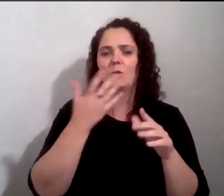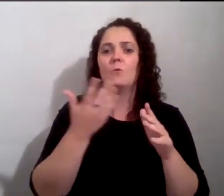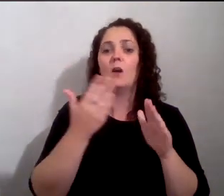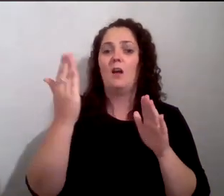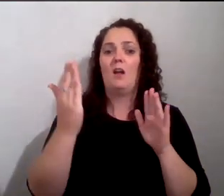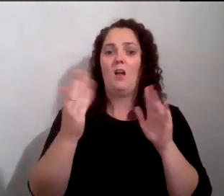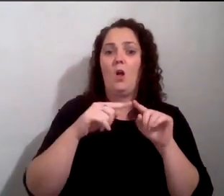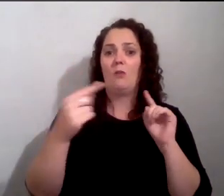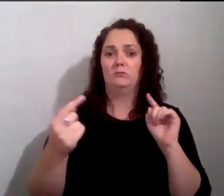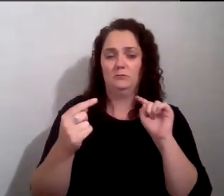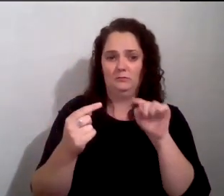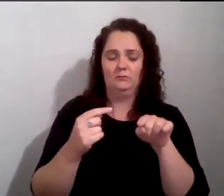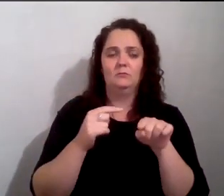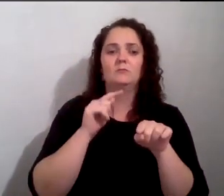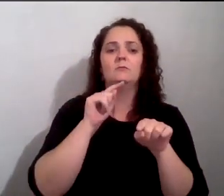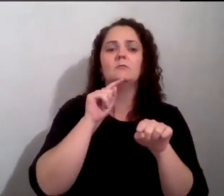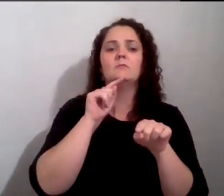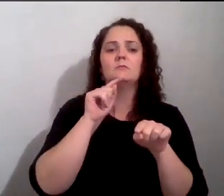perpendicular wall. We have Godfrey Rivers on the right, in the